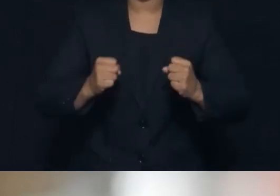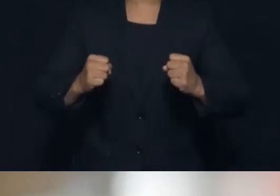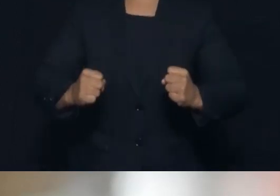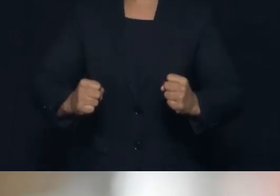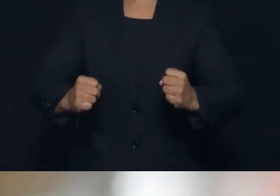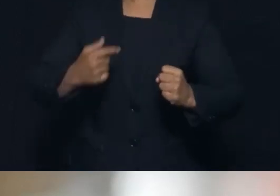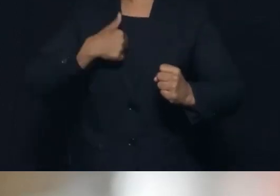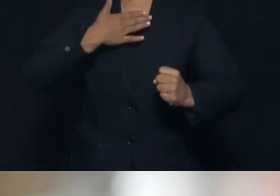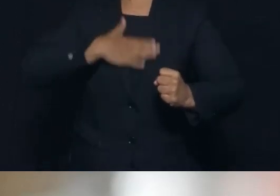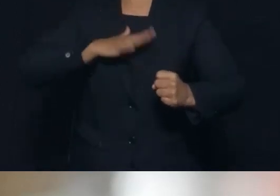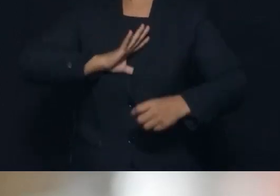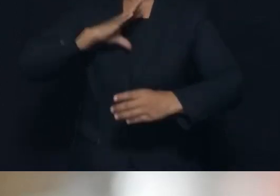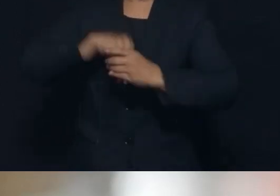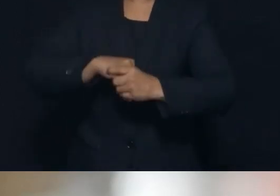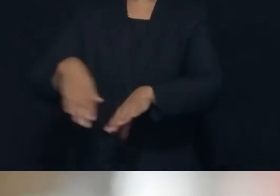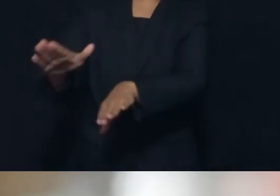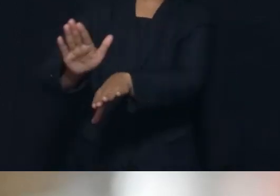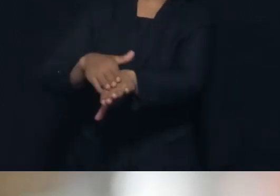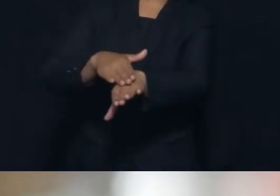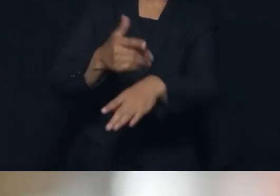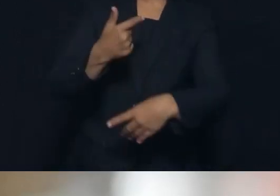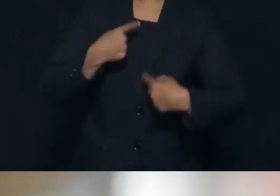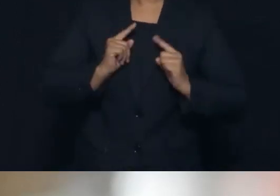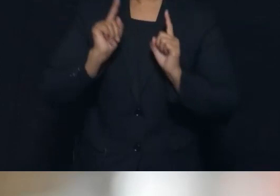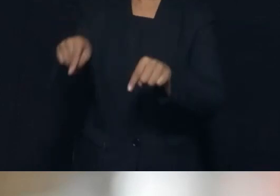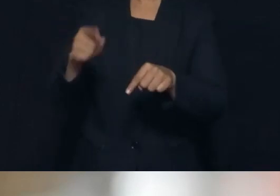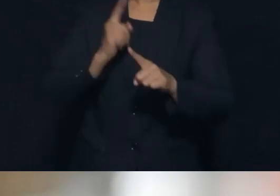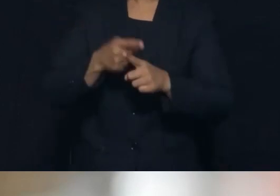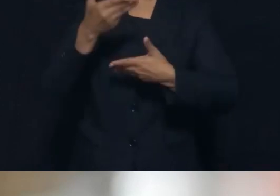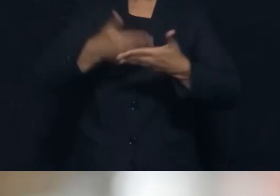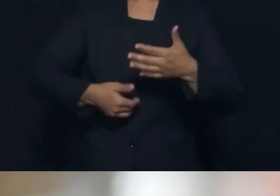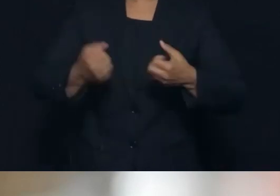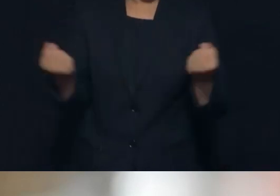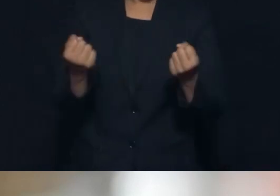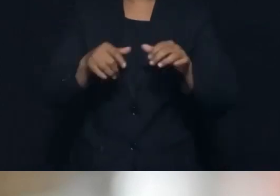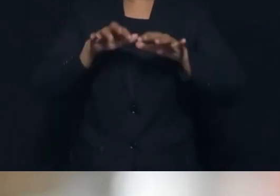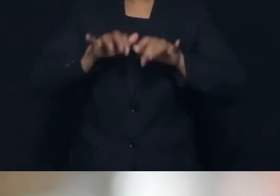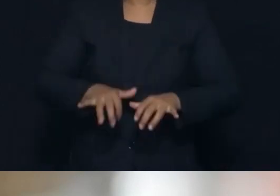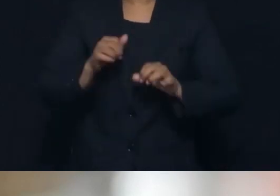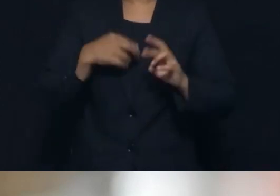From the organisation here in Sweden, a national organisation for persons with large impairments of one is intellectual.